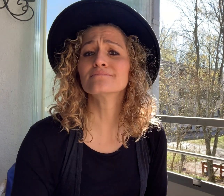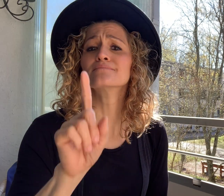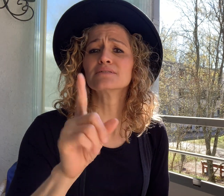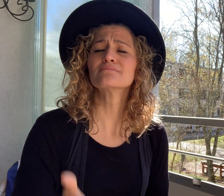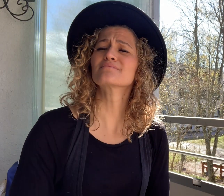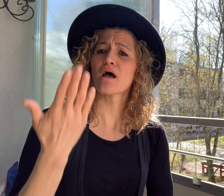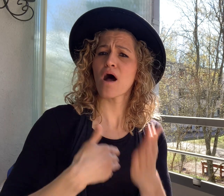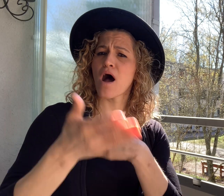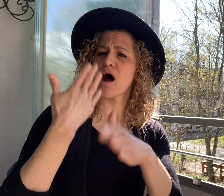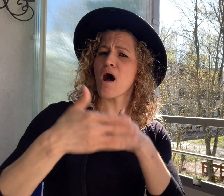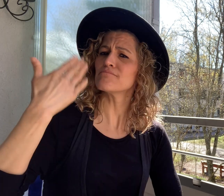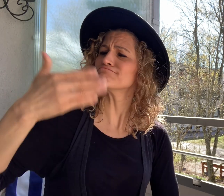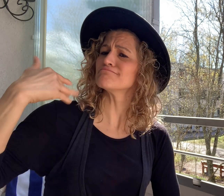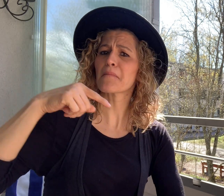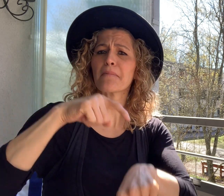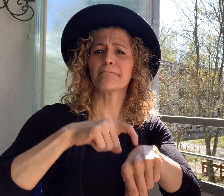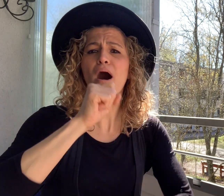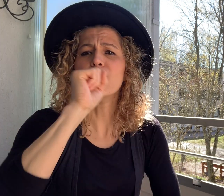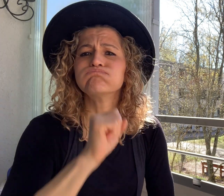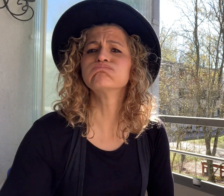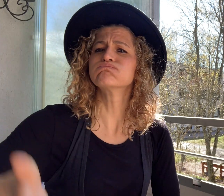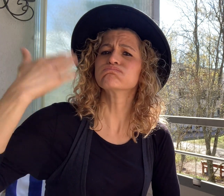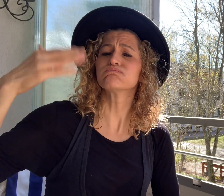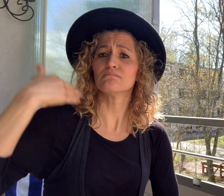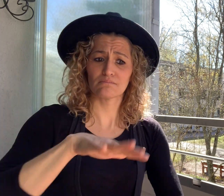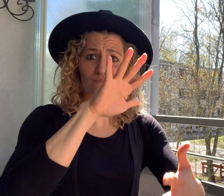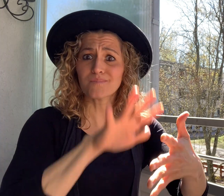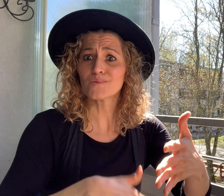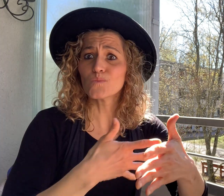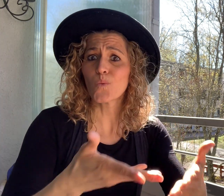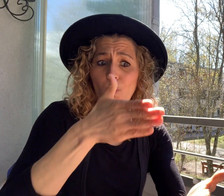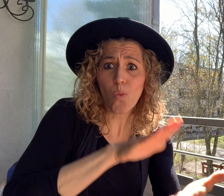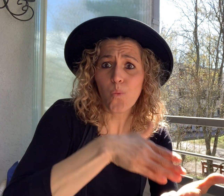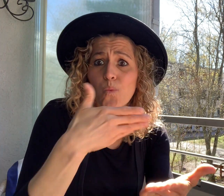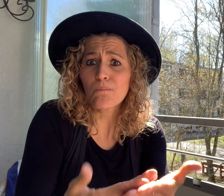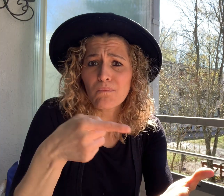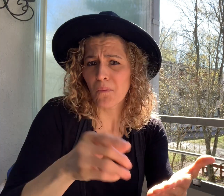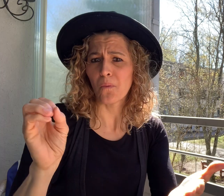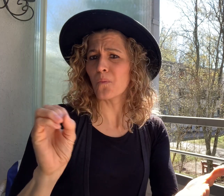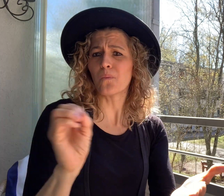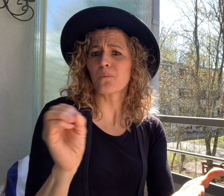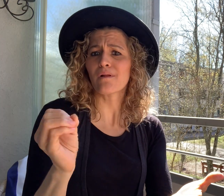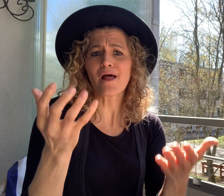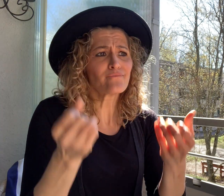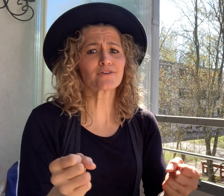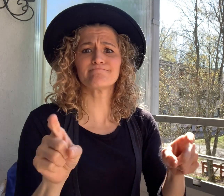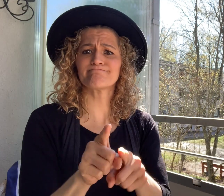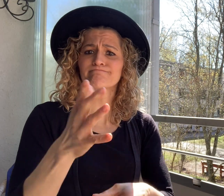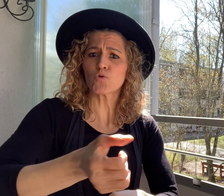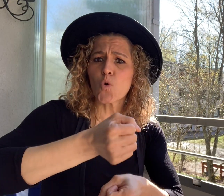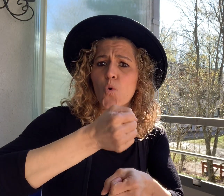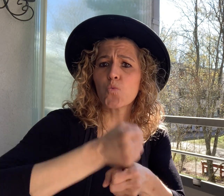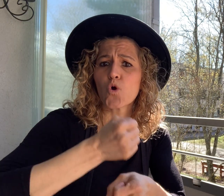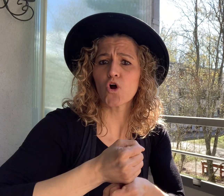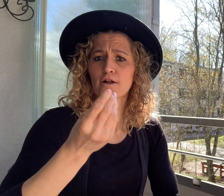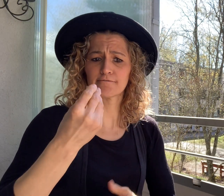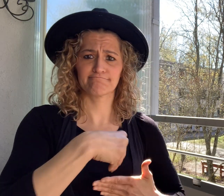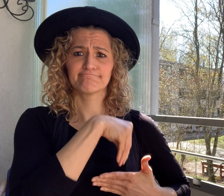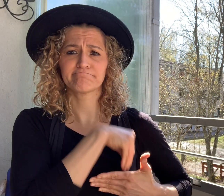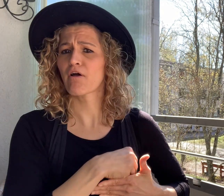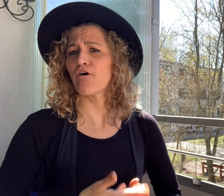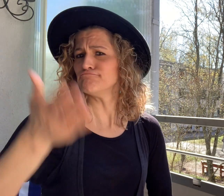Long before sign language interpreting became an official